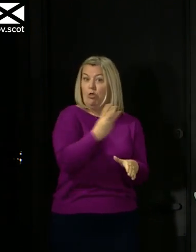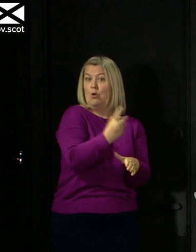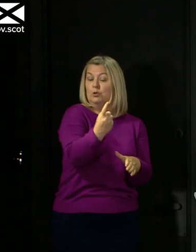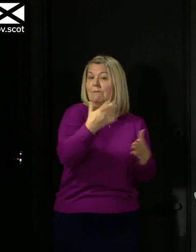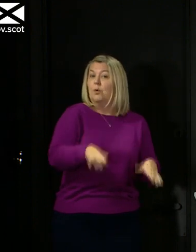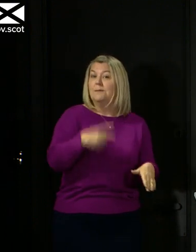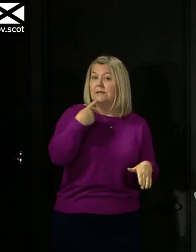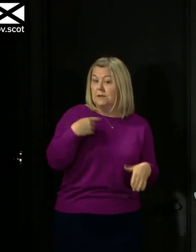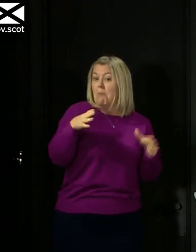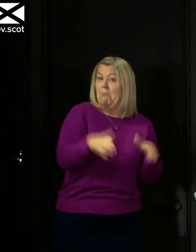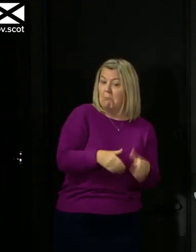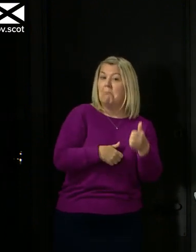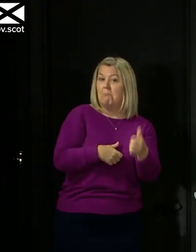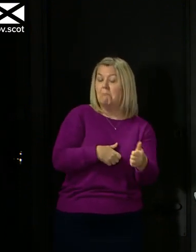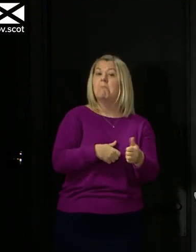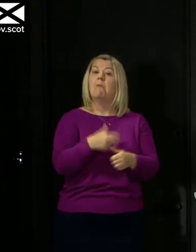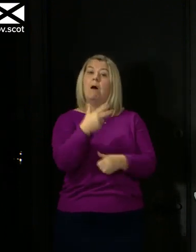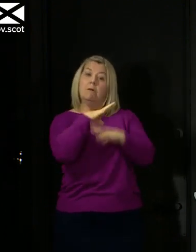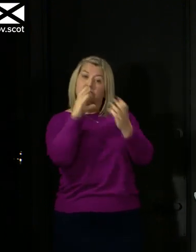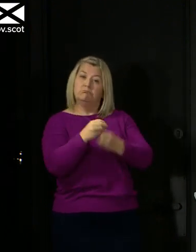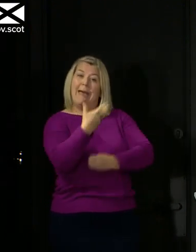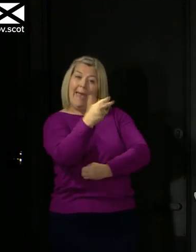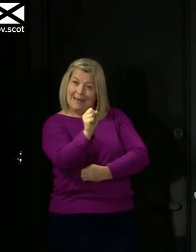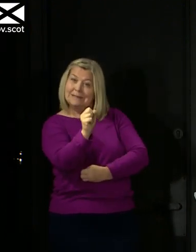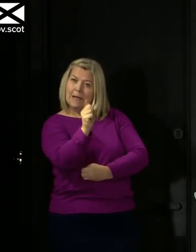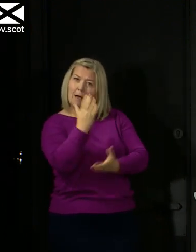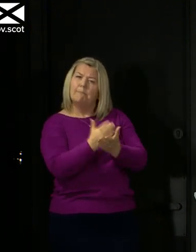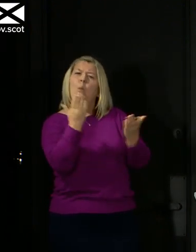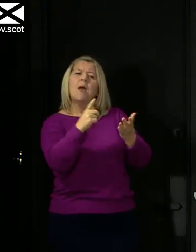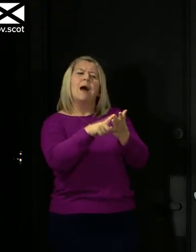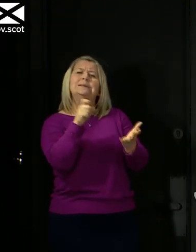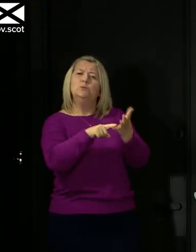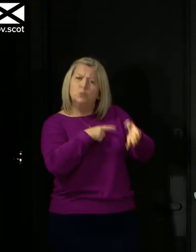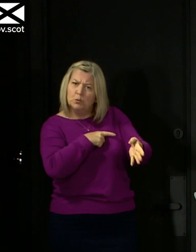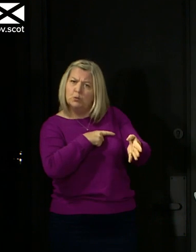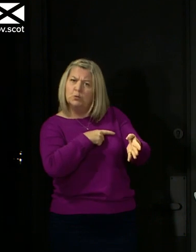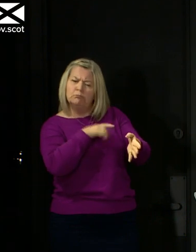yesterday. A total of 80 people last night were in intensive care with confirmed or suspected COVID-19.